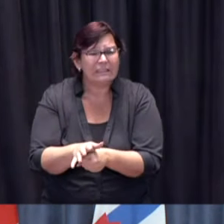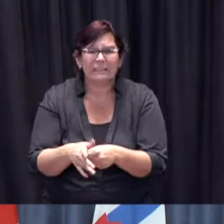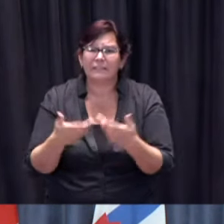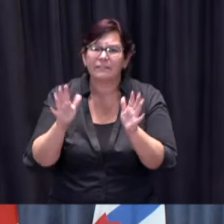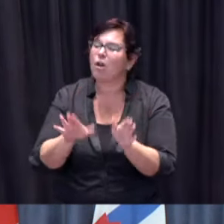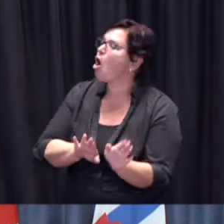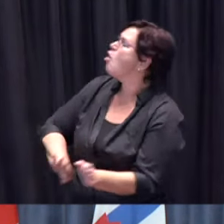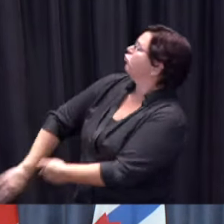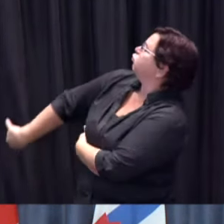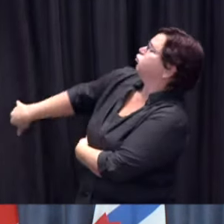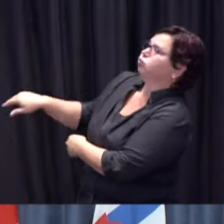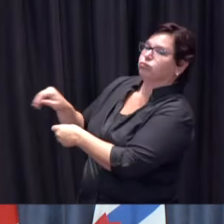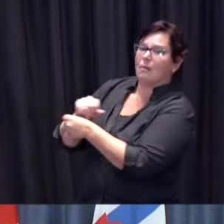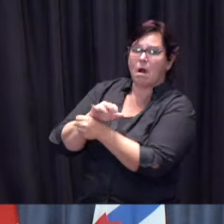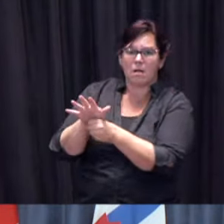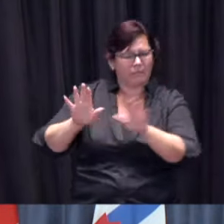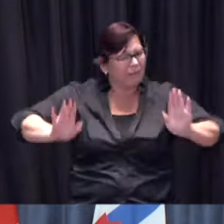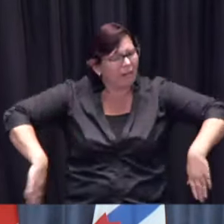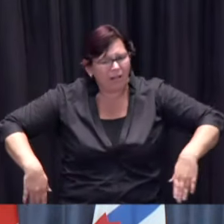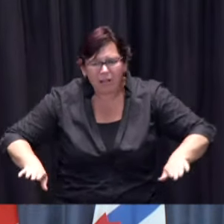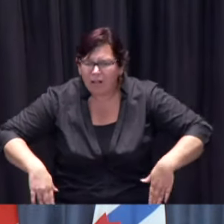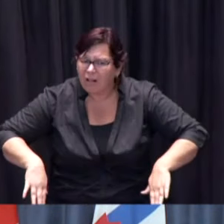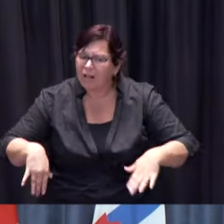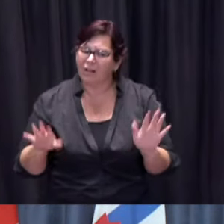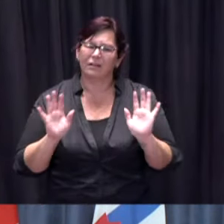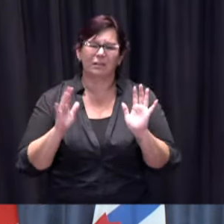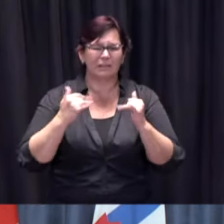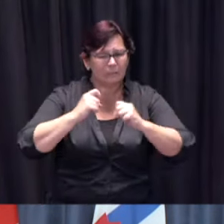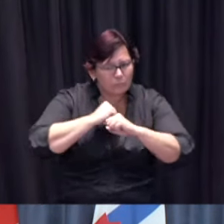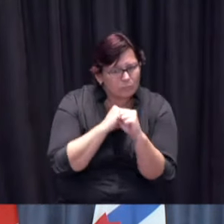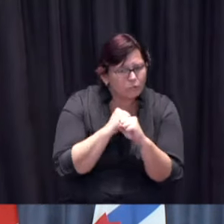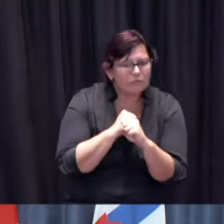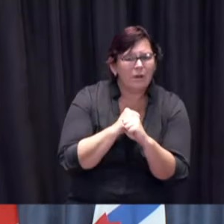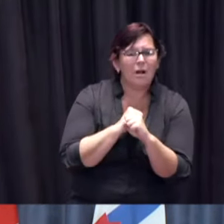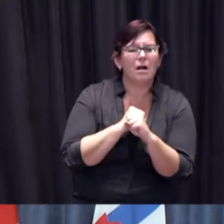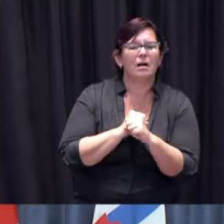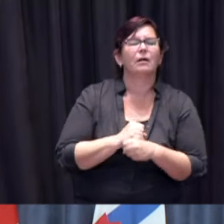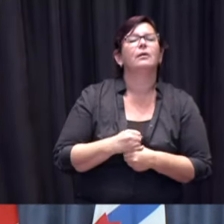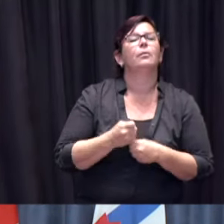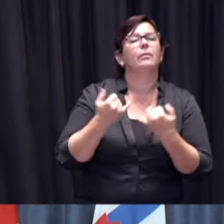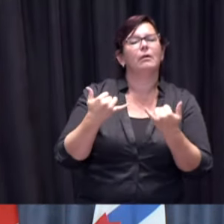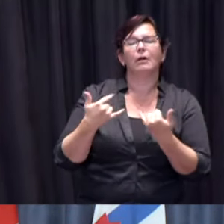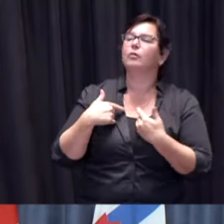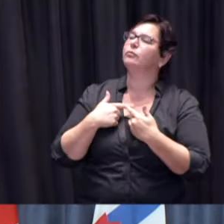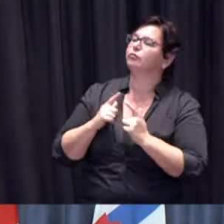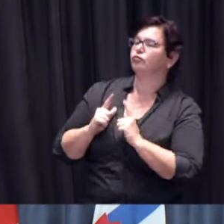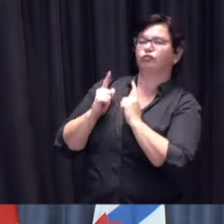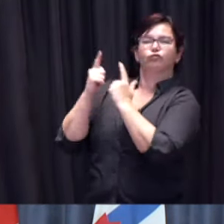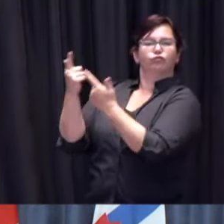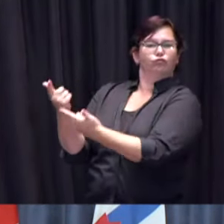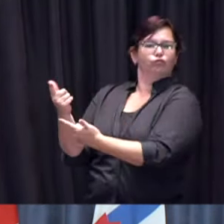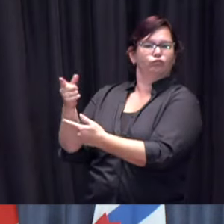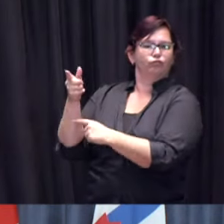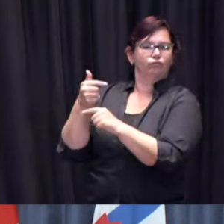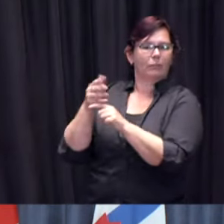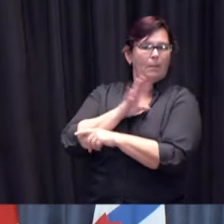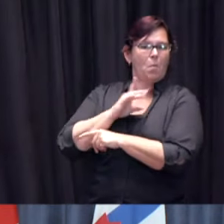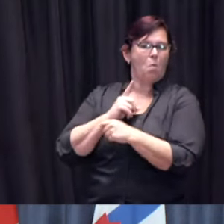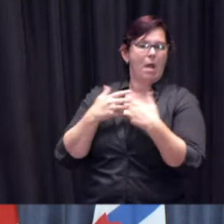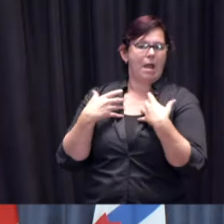to help and protect us and now I'd like to invite the Board of Health Chair Councillor Cressy to speak. Councillor Cressy.